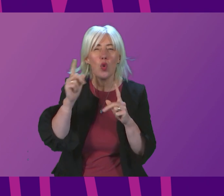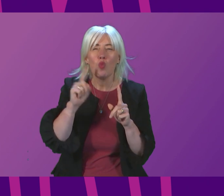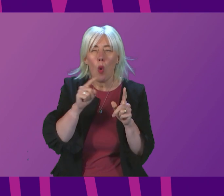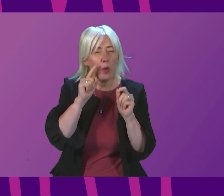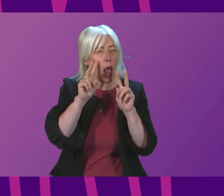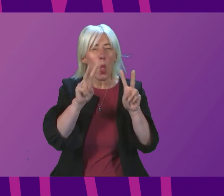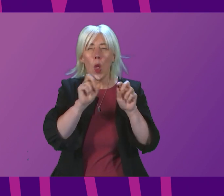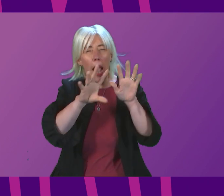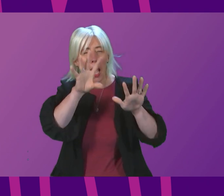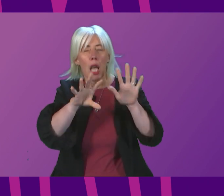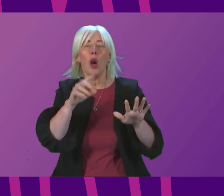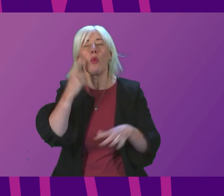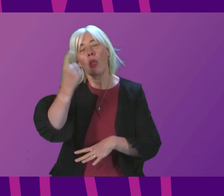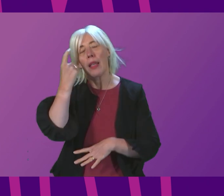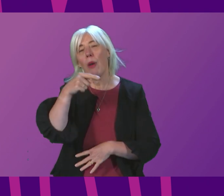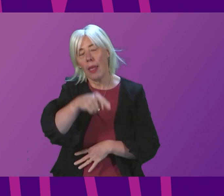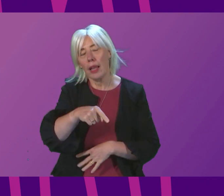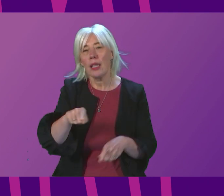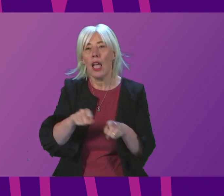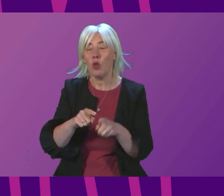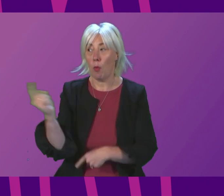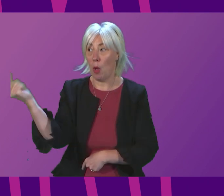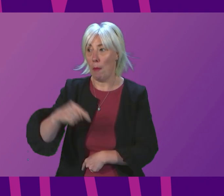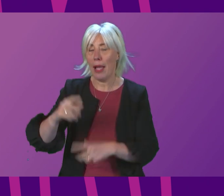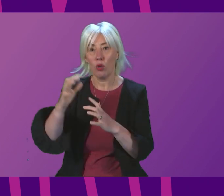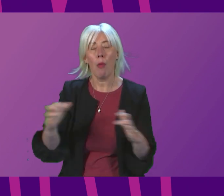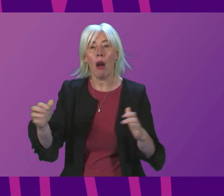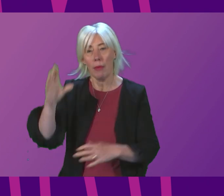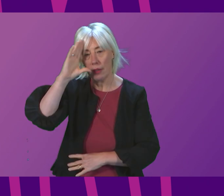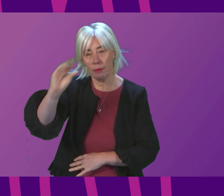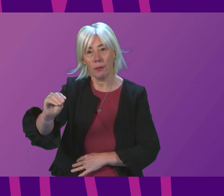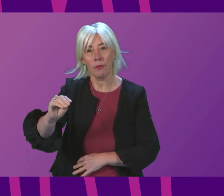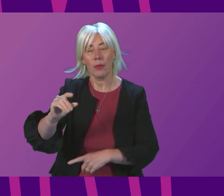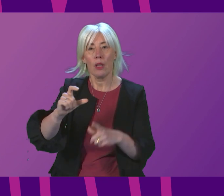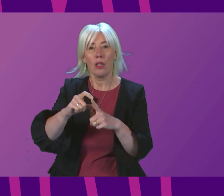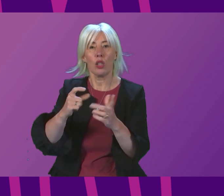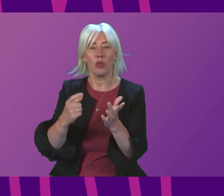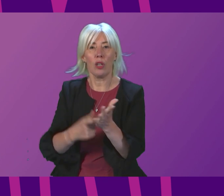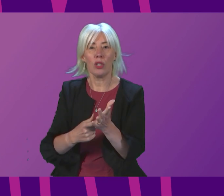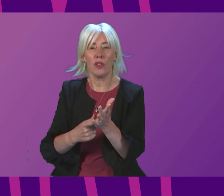We will consider the matter carefully and will, of course, report to Parliament in due course. This is ridiculous.